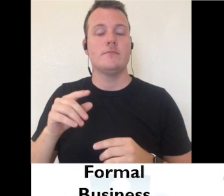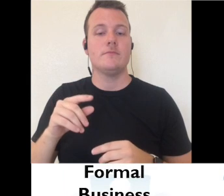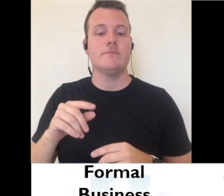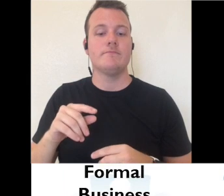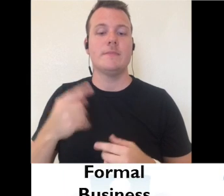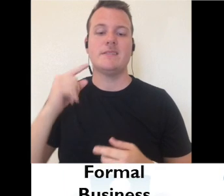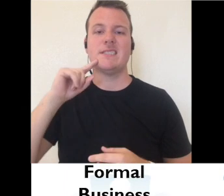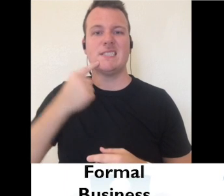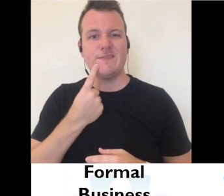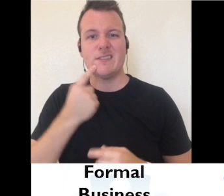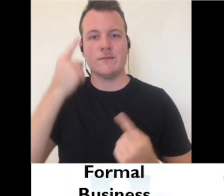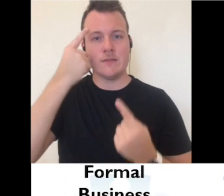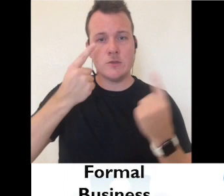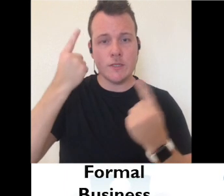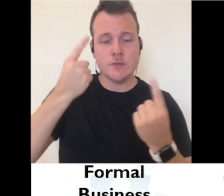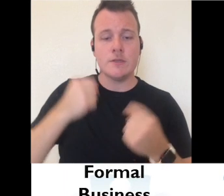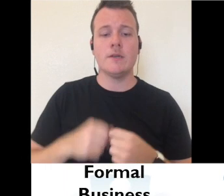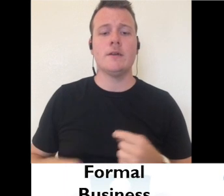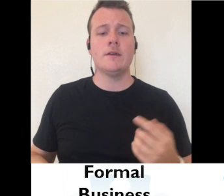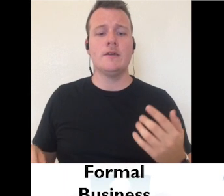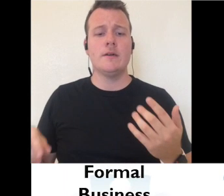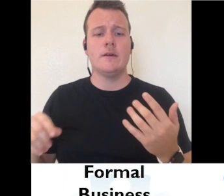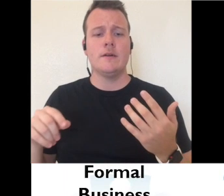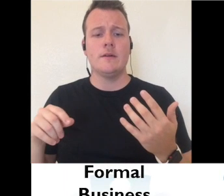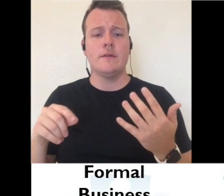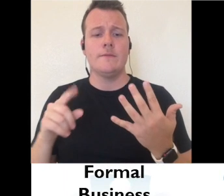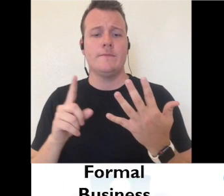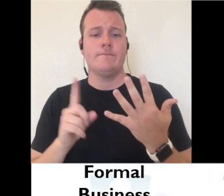analysis was of the competition in the market and so on. And then come up with